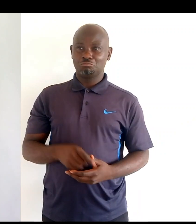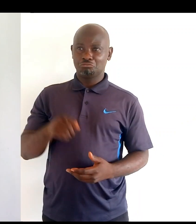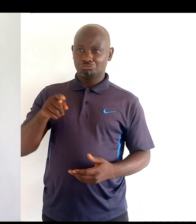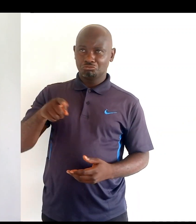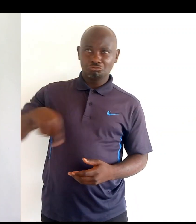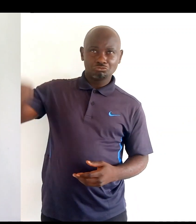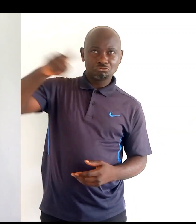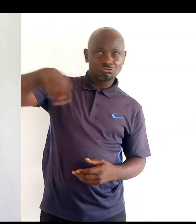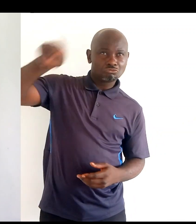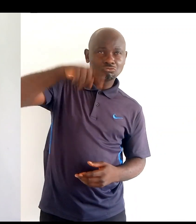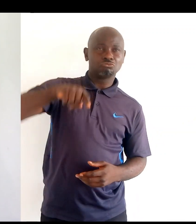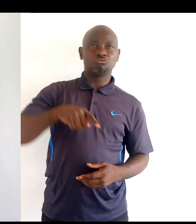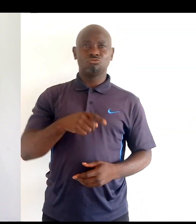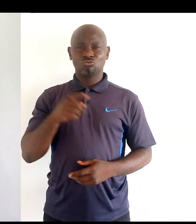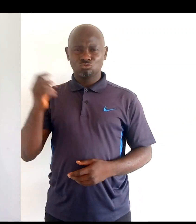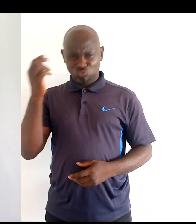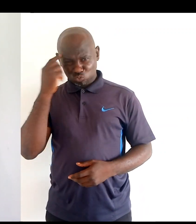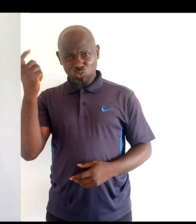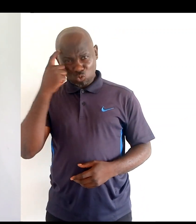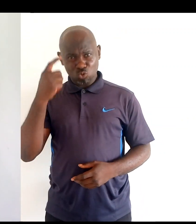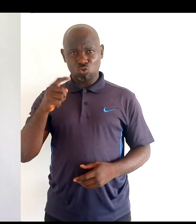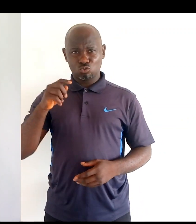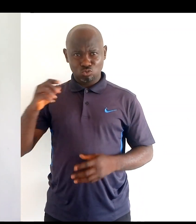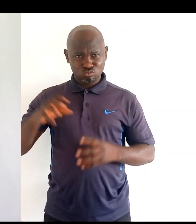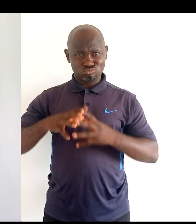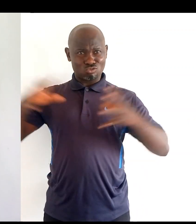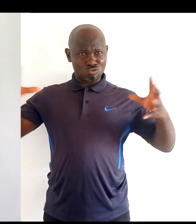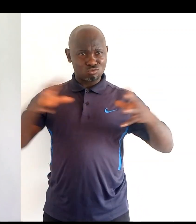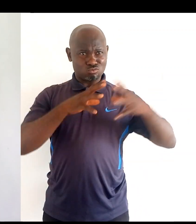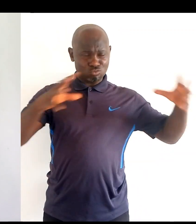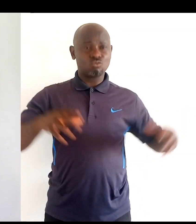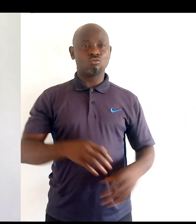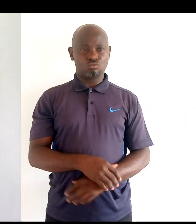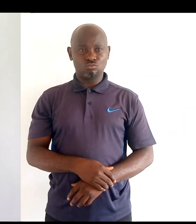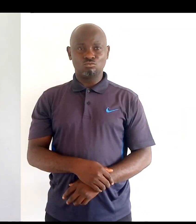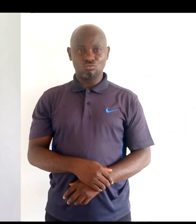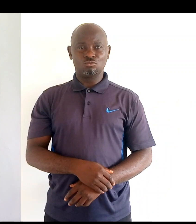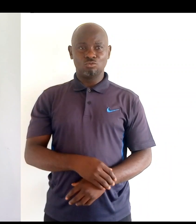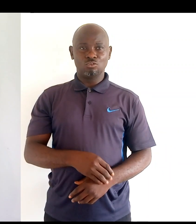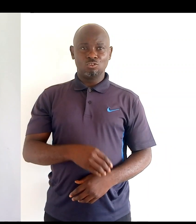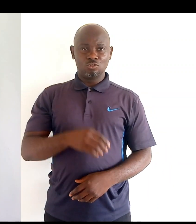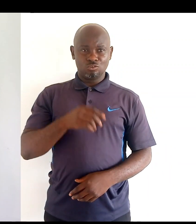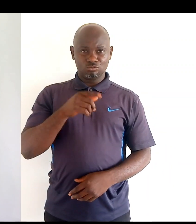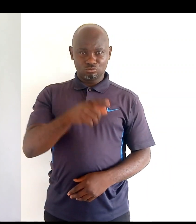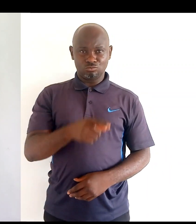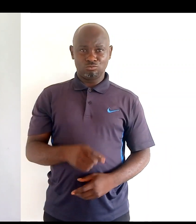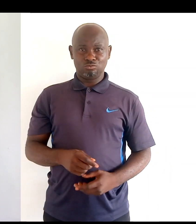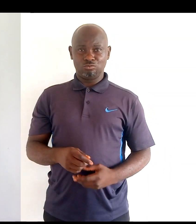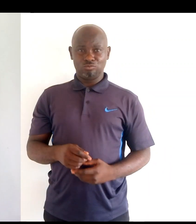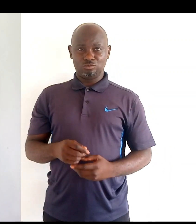the minority sign languages and I am sure you and I do not want our languages to be extinct.